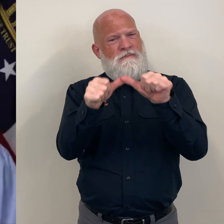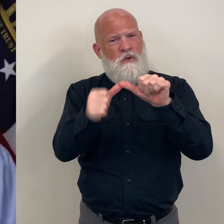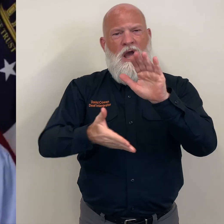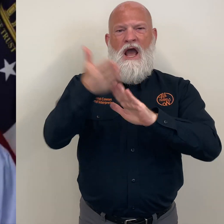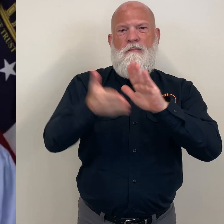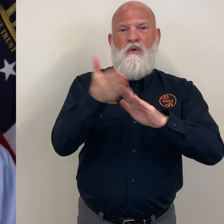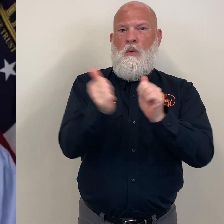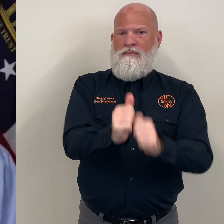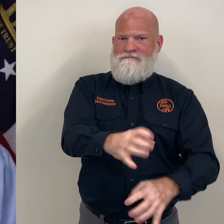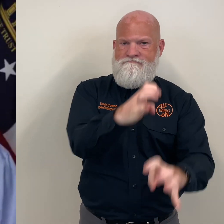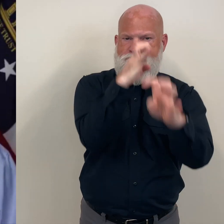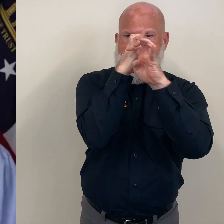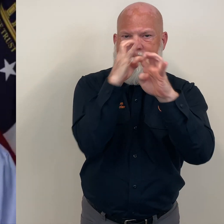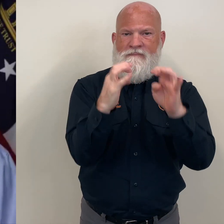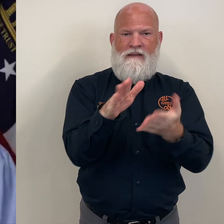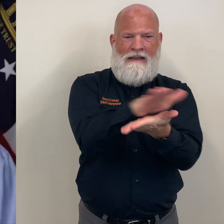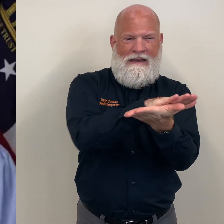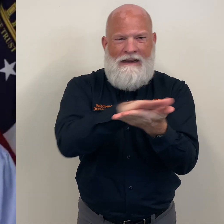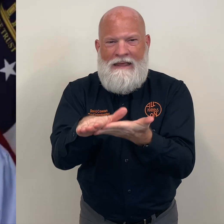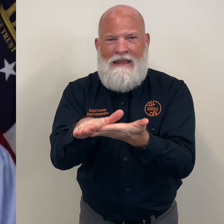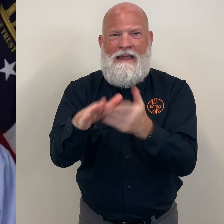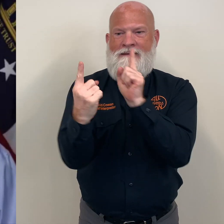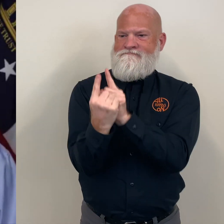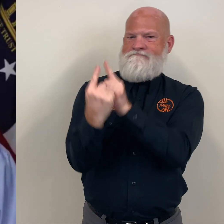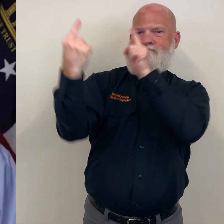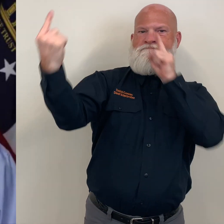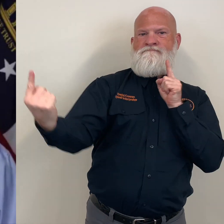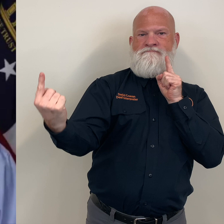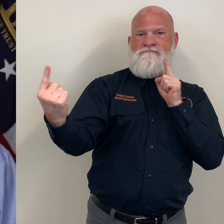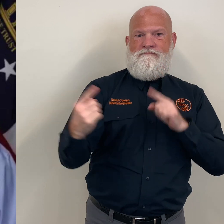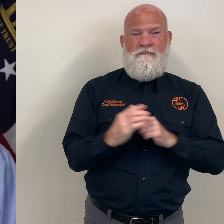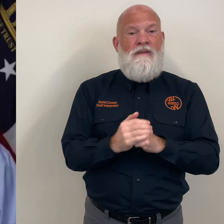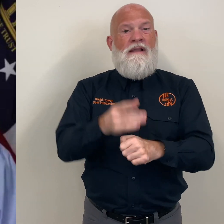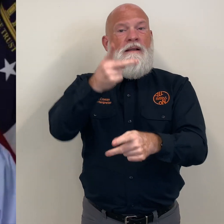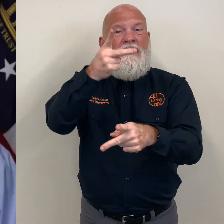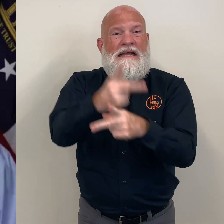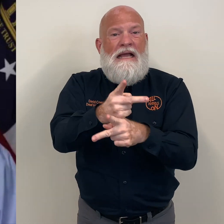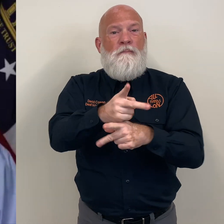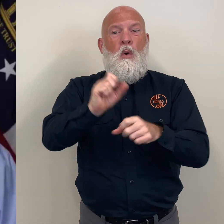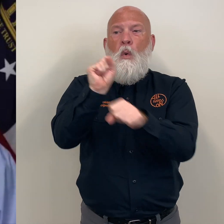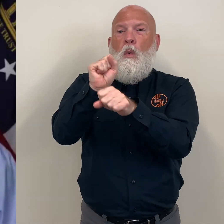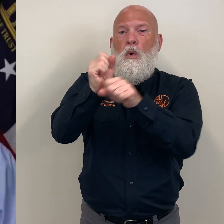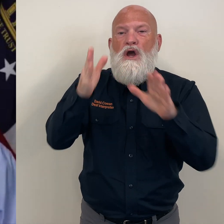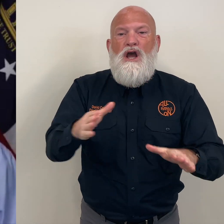distancing and sanitation rules to keep customers and employees safe through May